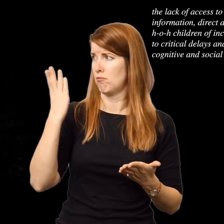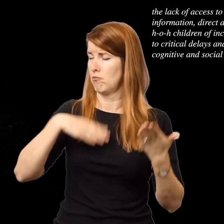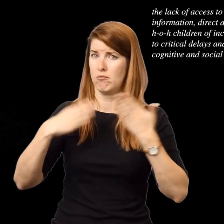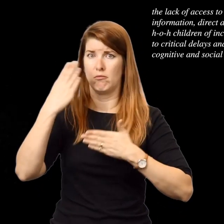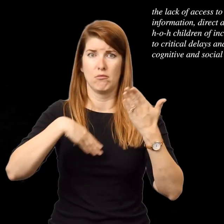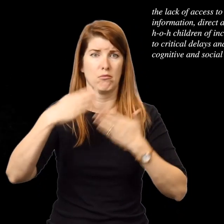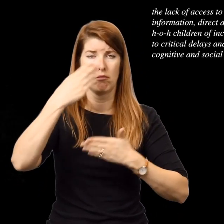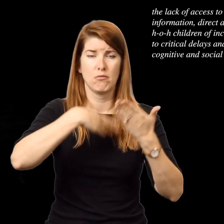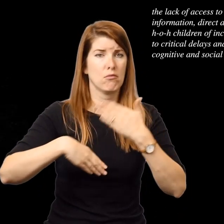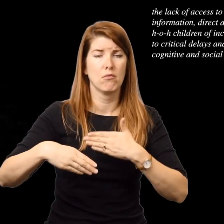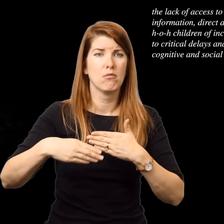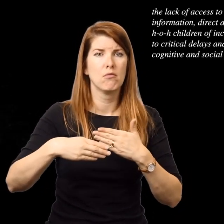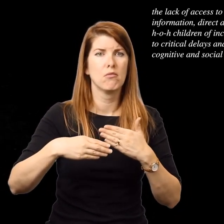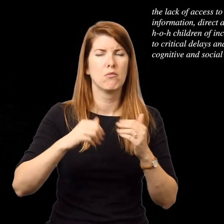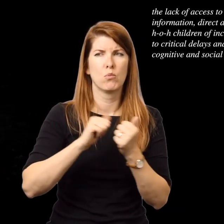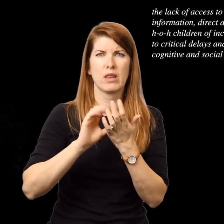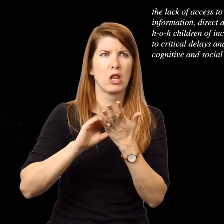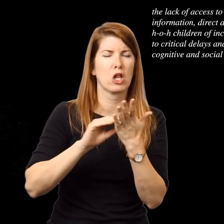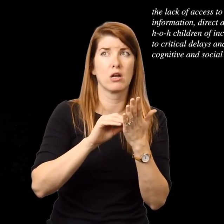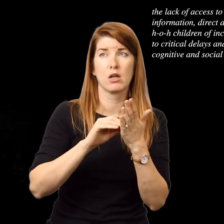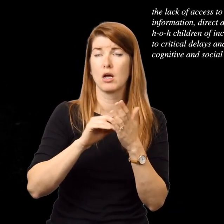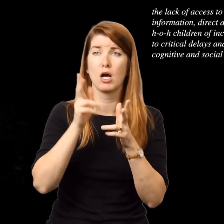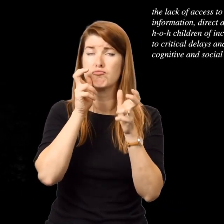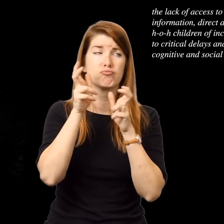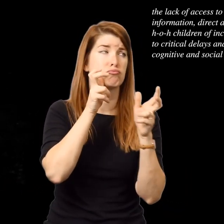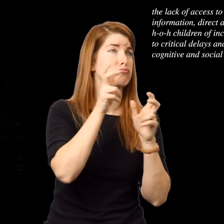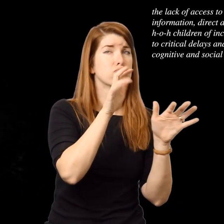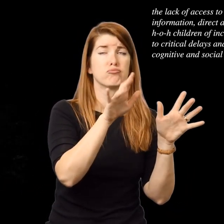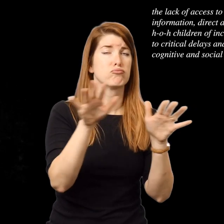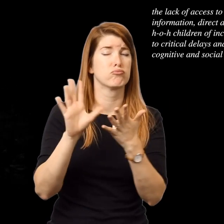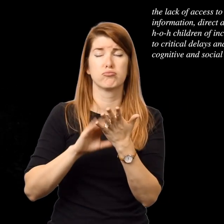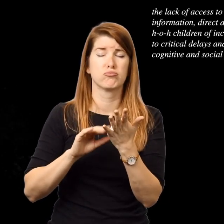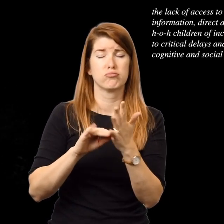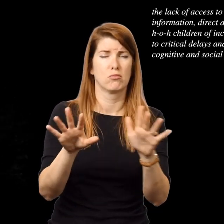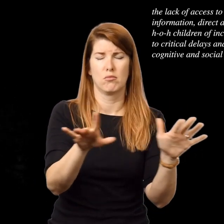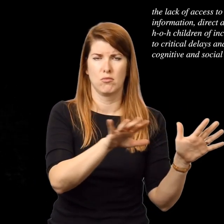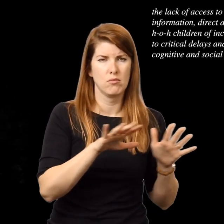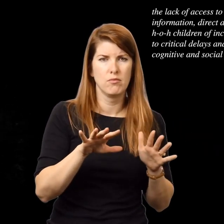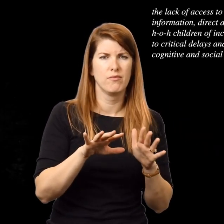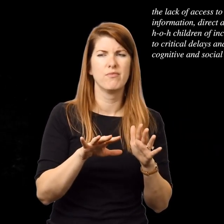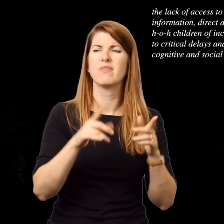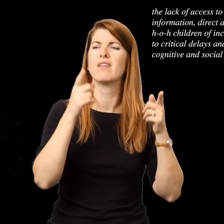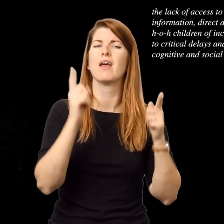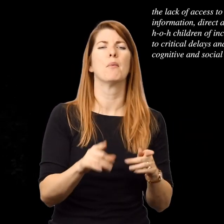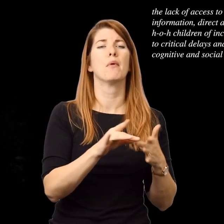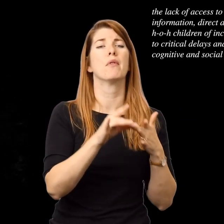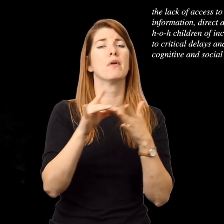causing delays in knowledge and experience, and they develop what can be called splinter skills,